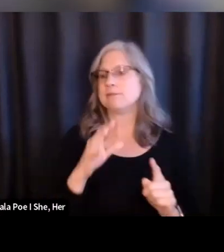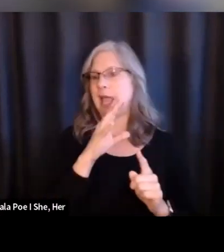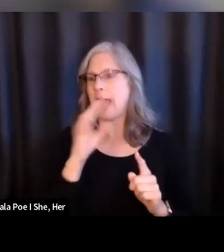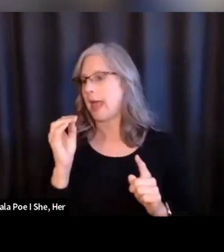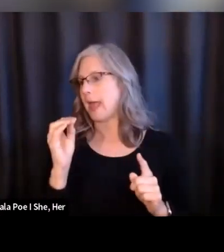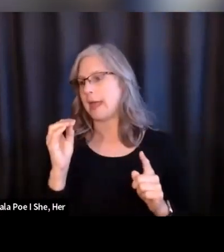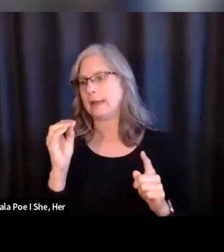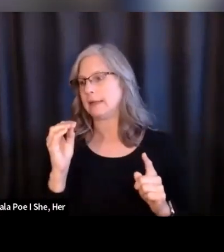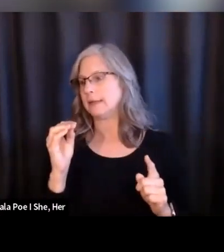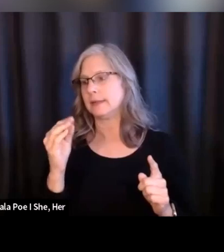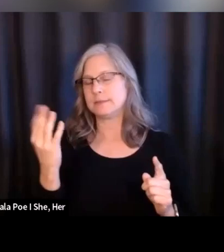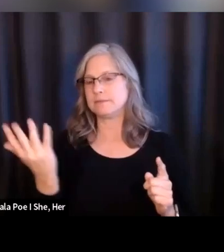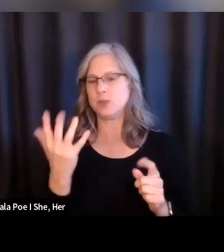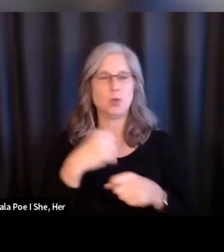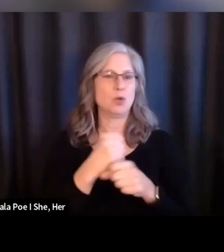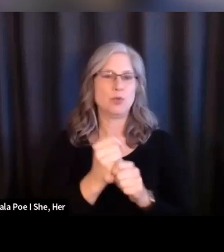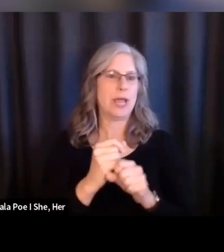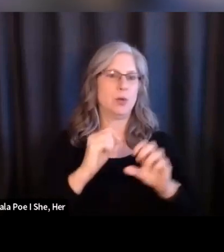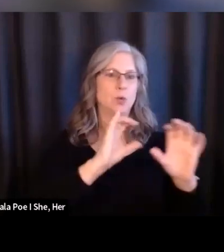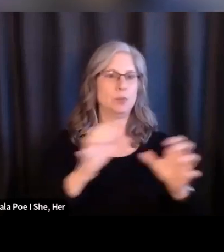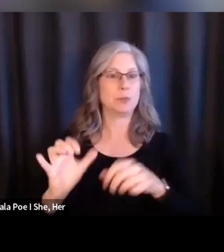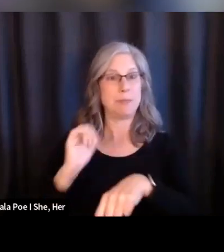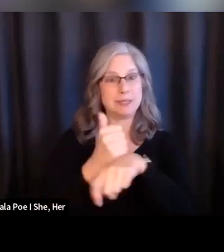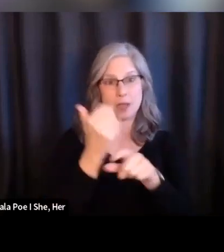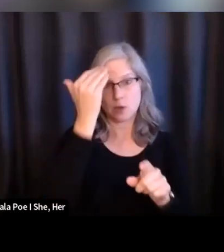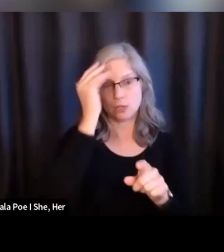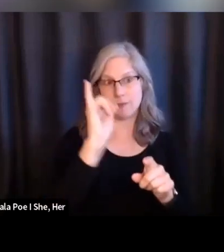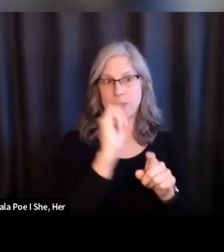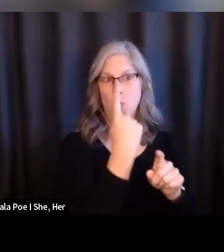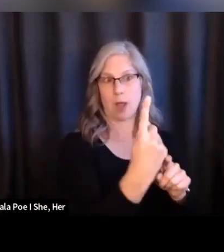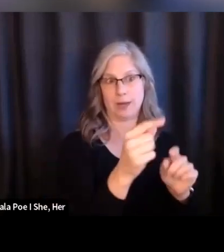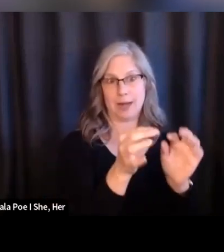create groups on the basis of their knowledge of that language,